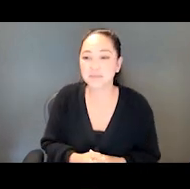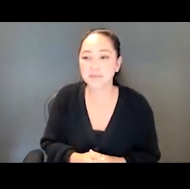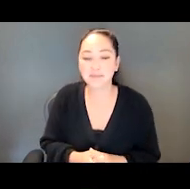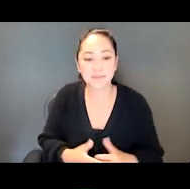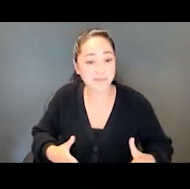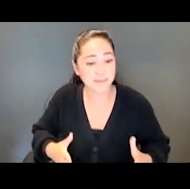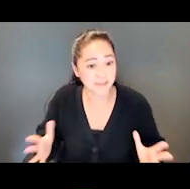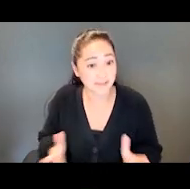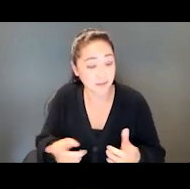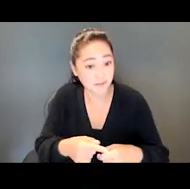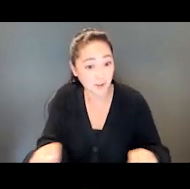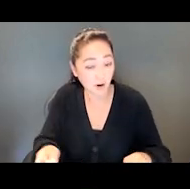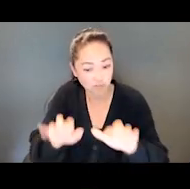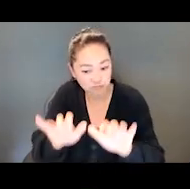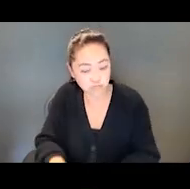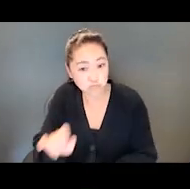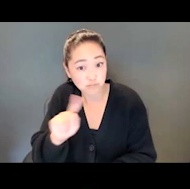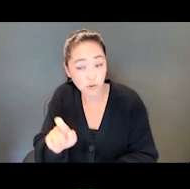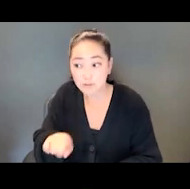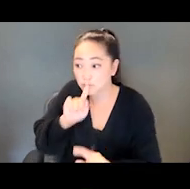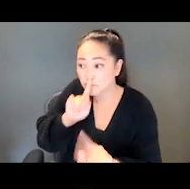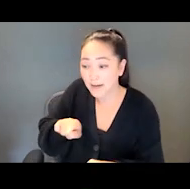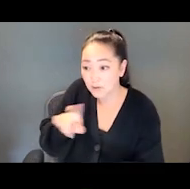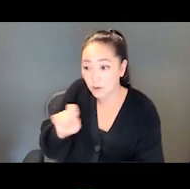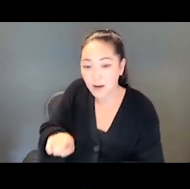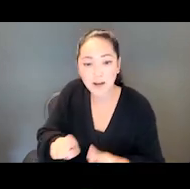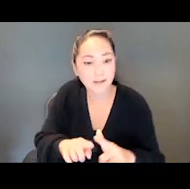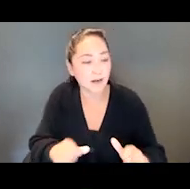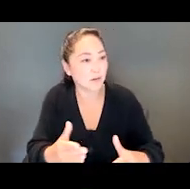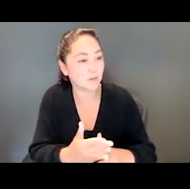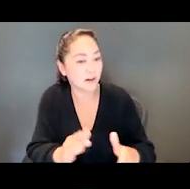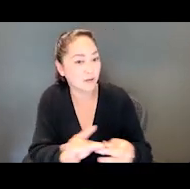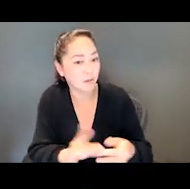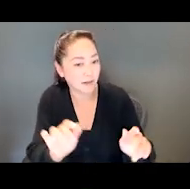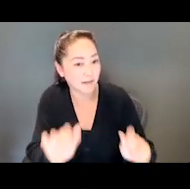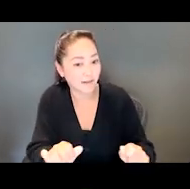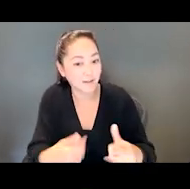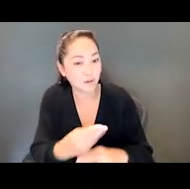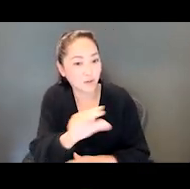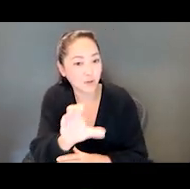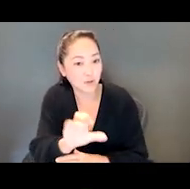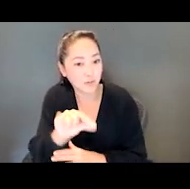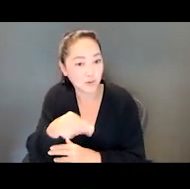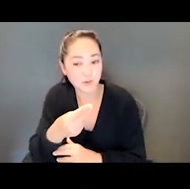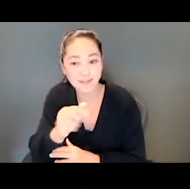or by calling into one of our team members. One of my team members will shortly put our phone number and email in the chat for you.